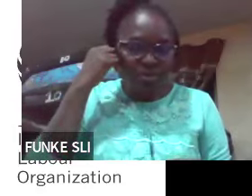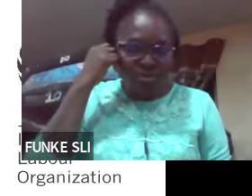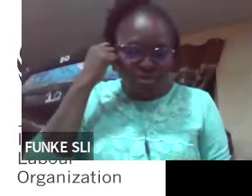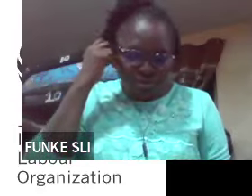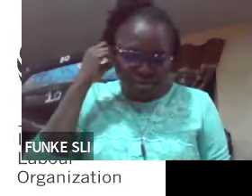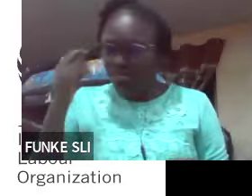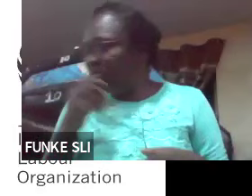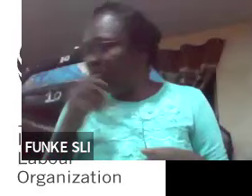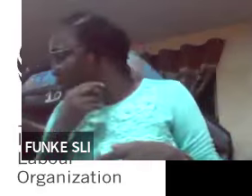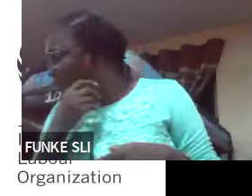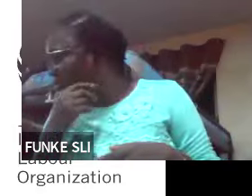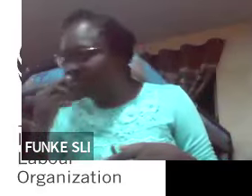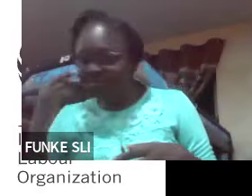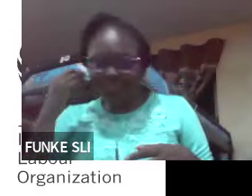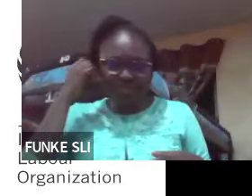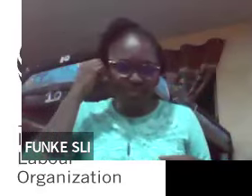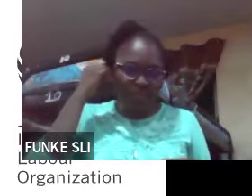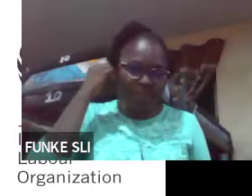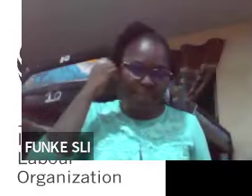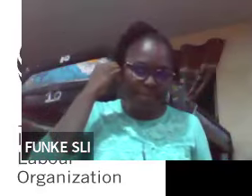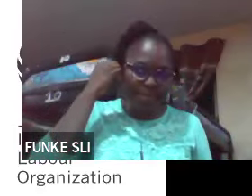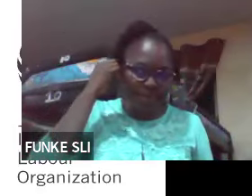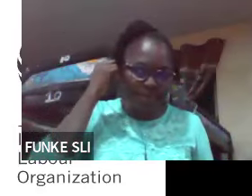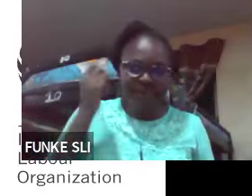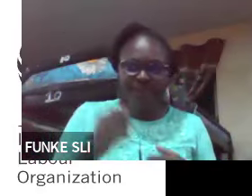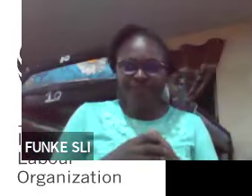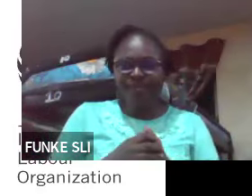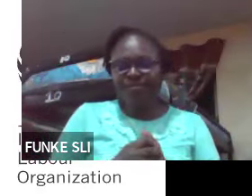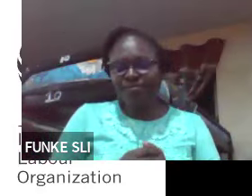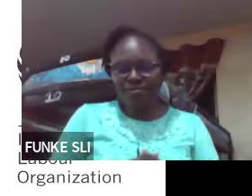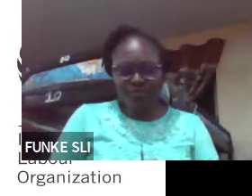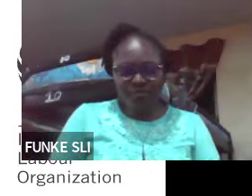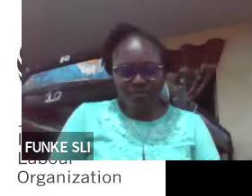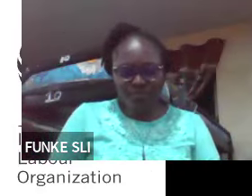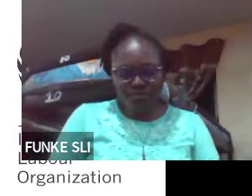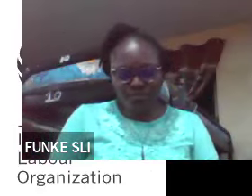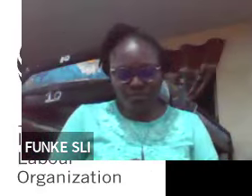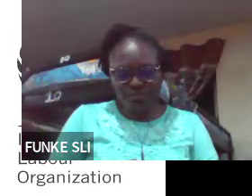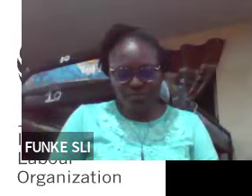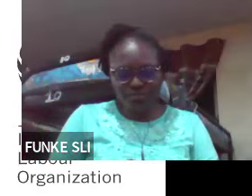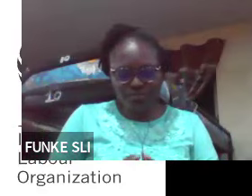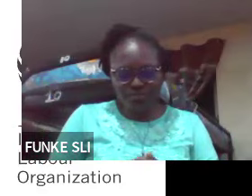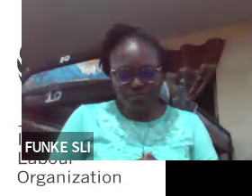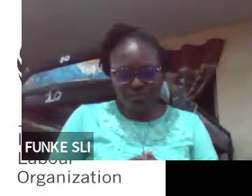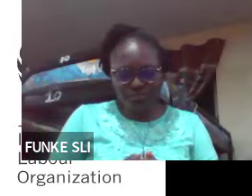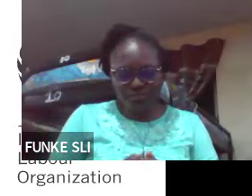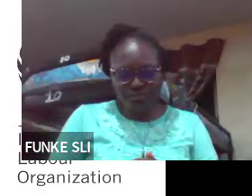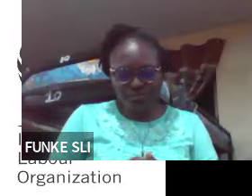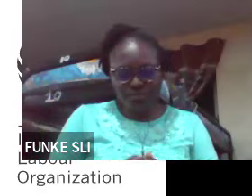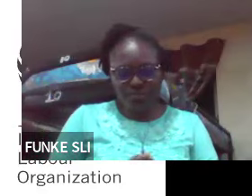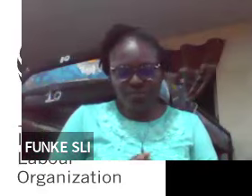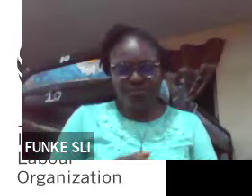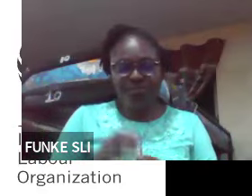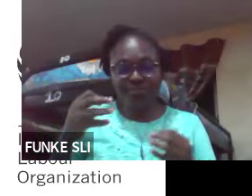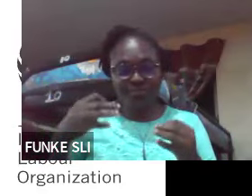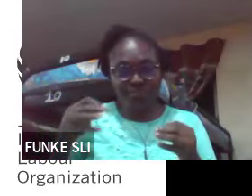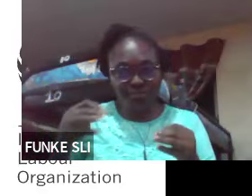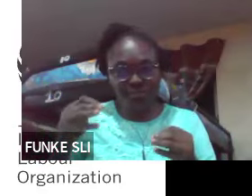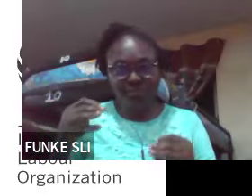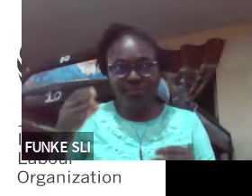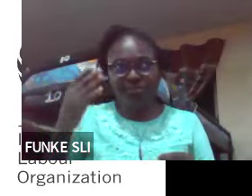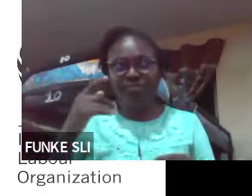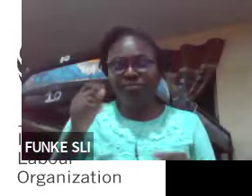joy: Yes, you cannot share the discussion. Of course you can. If it is a discussion, you cannot share it. But the materials for the lectures, you can share it with.